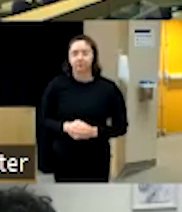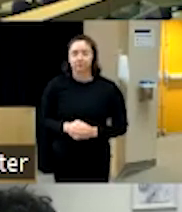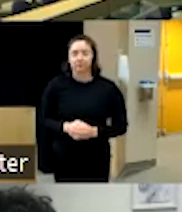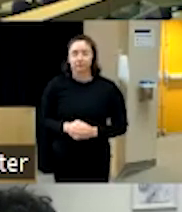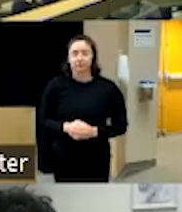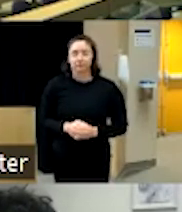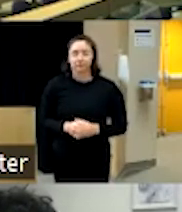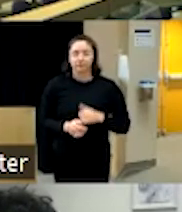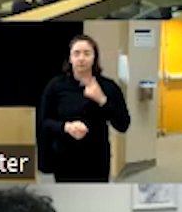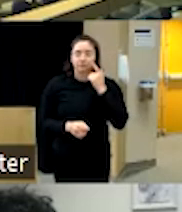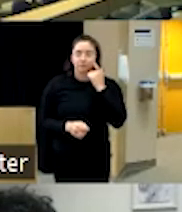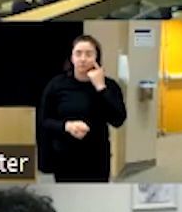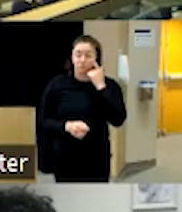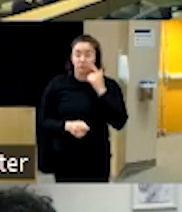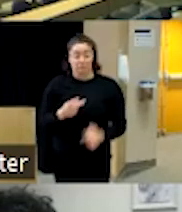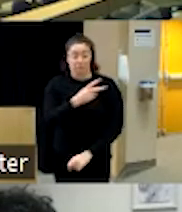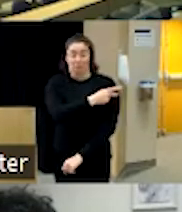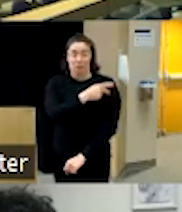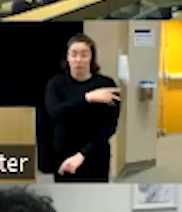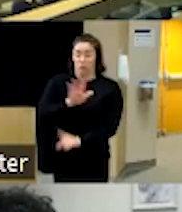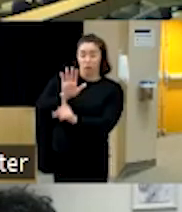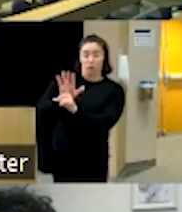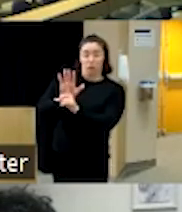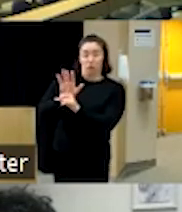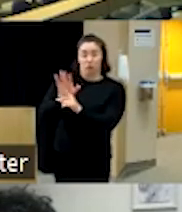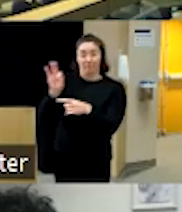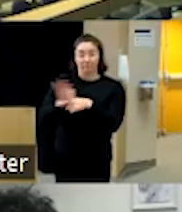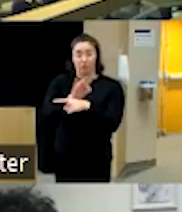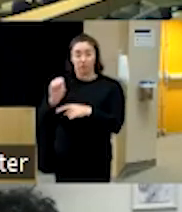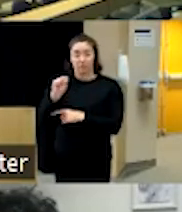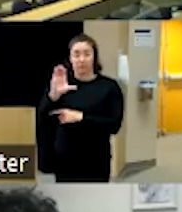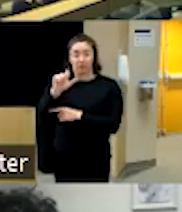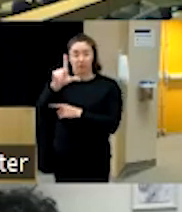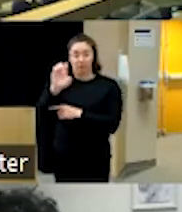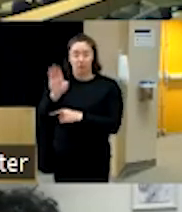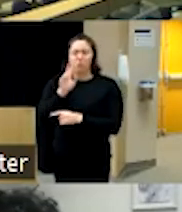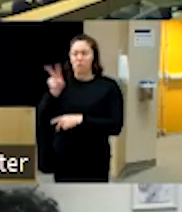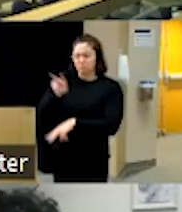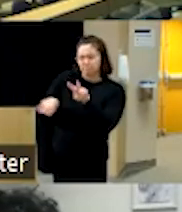um point out that patient-specific function scale so we will always ask patients about what are the